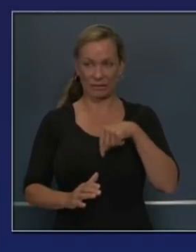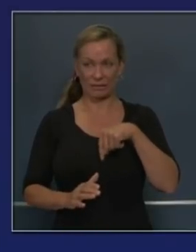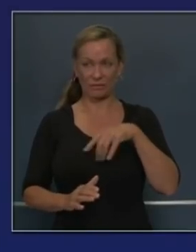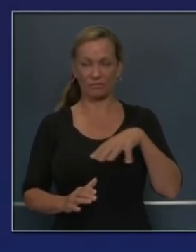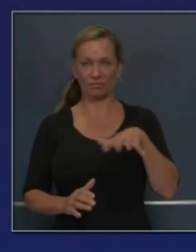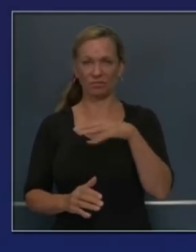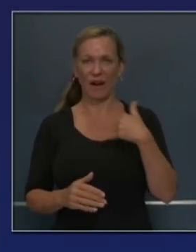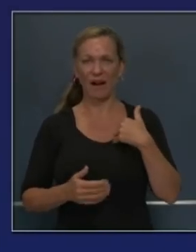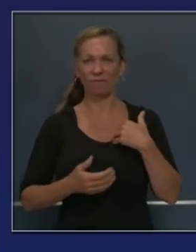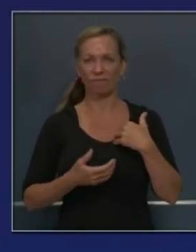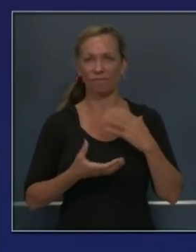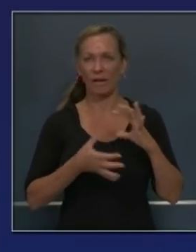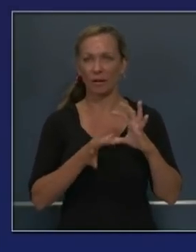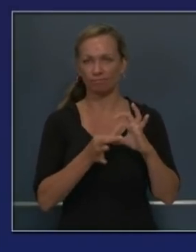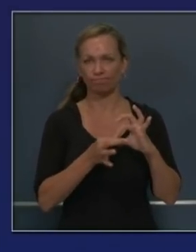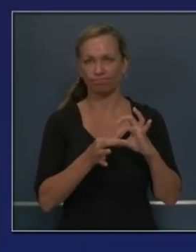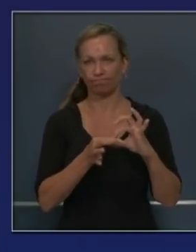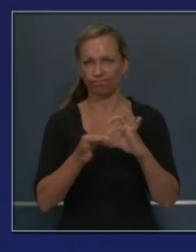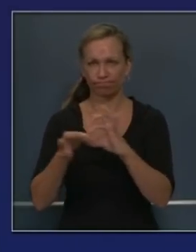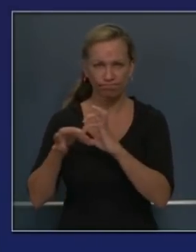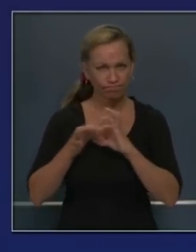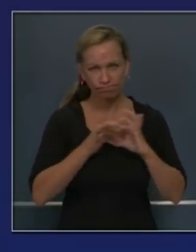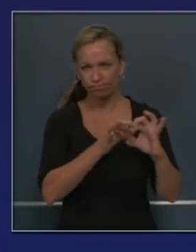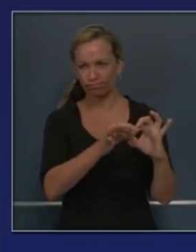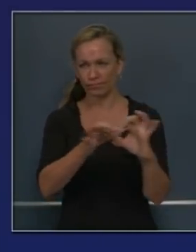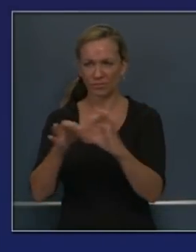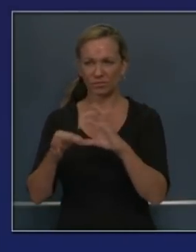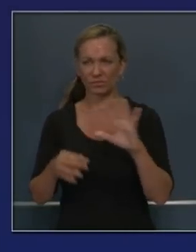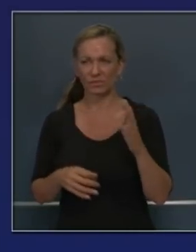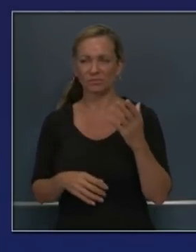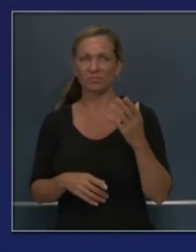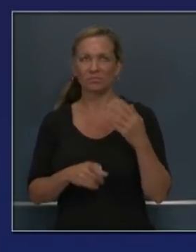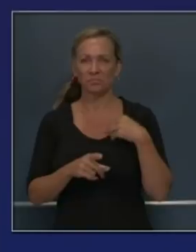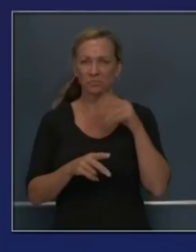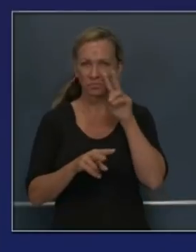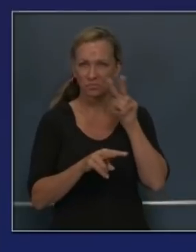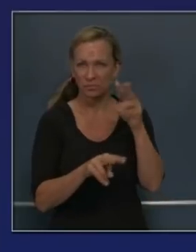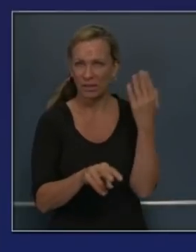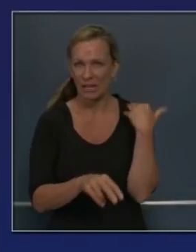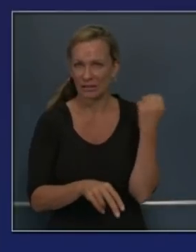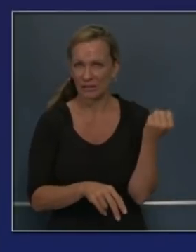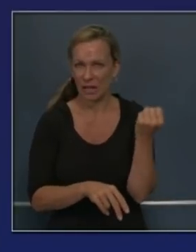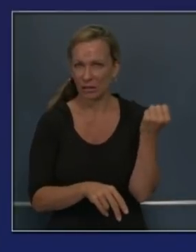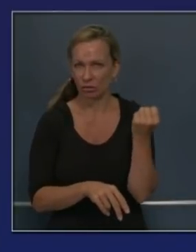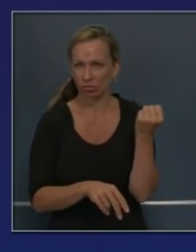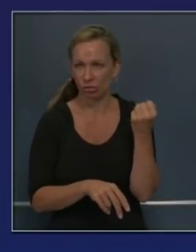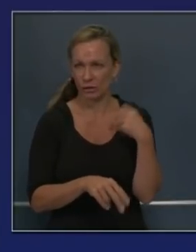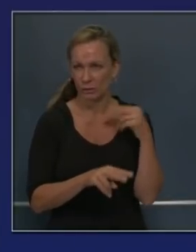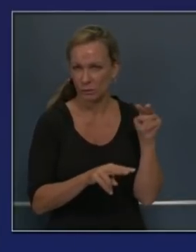OF CALIFORNIA. WE HAVE IN-STATE MUTUAL AID WHICH IS MESMERIZING AND A